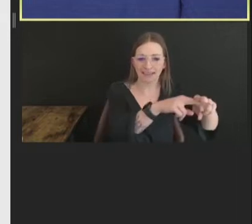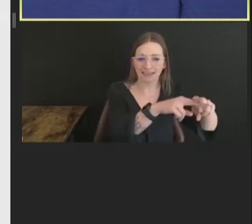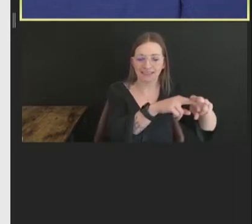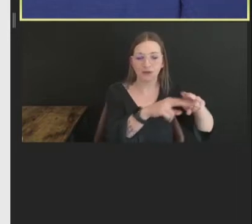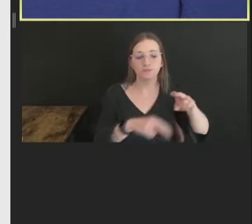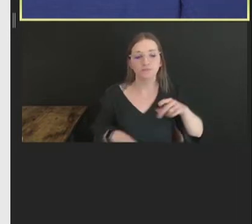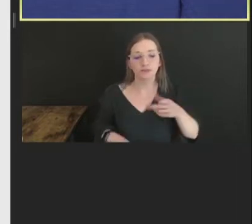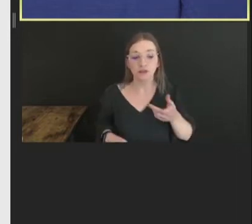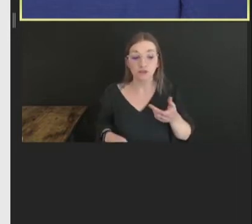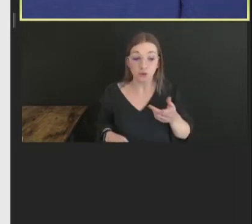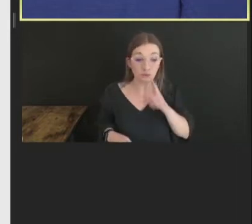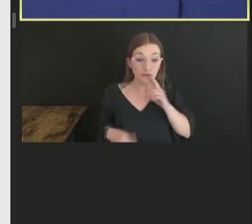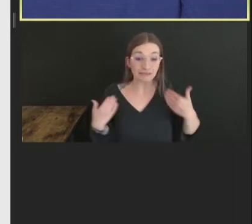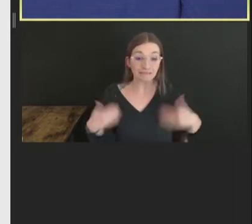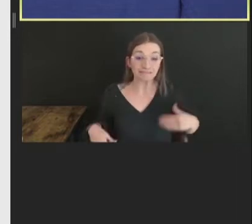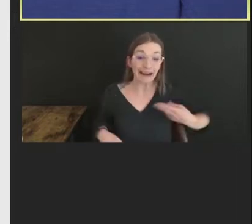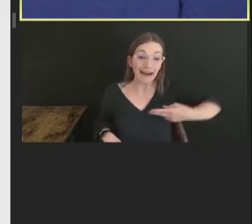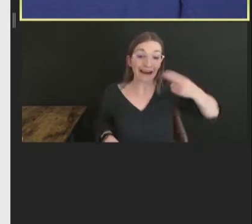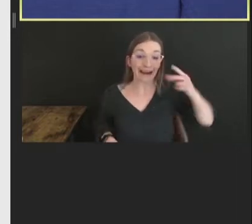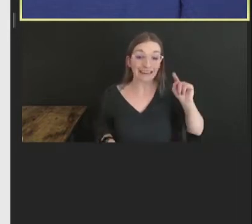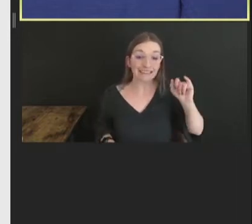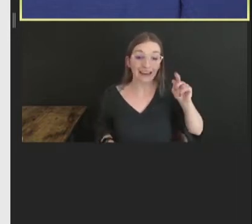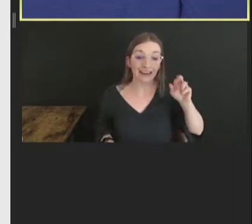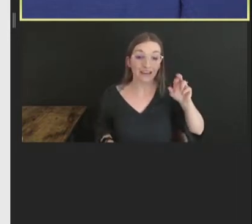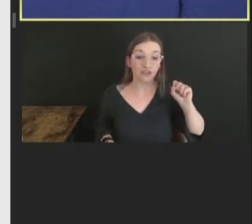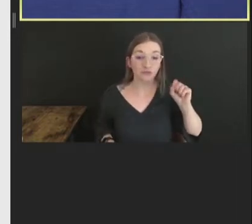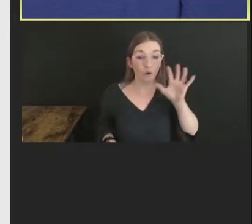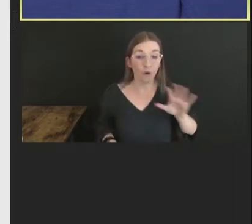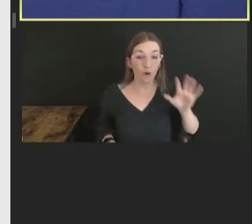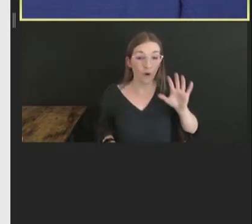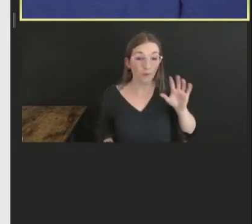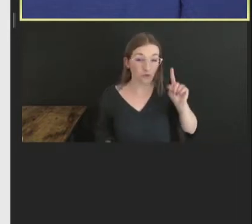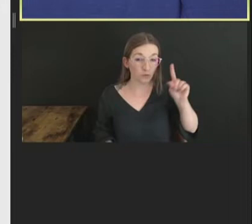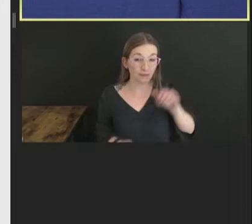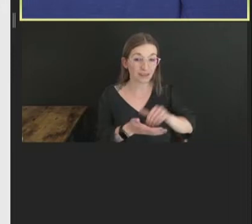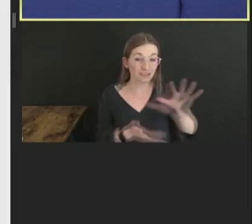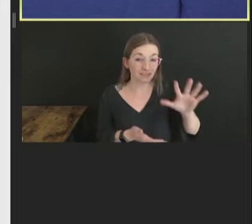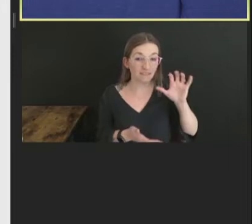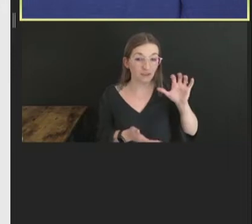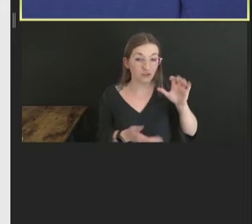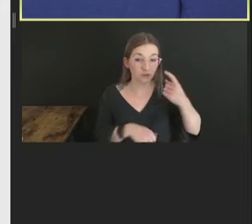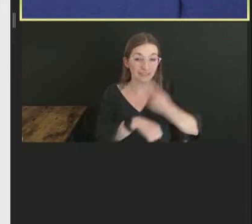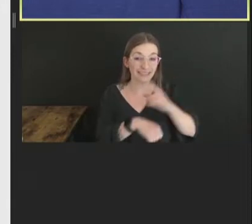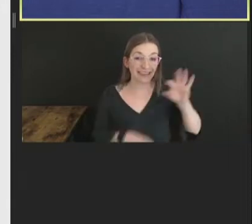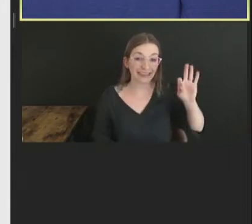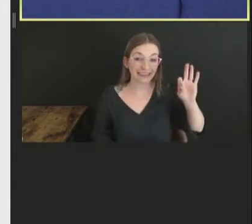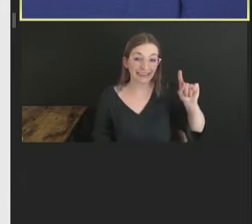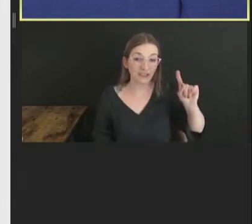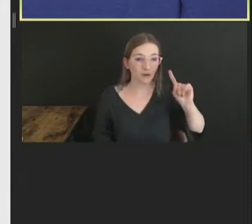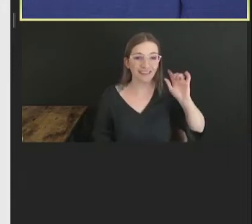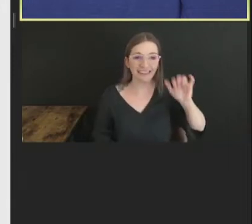was a tighter of almost 1500 at day 91, and that's only continuing to rise. So,